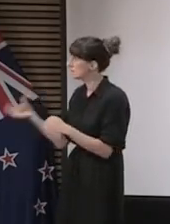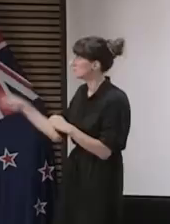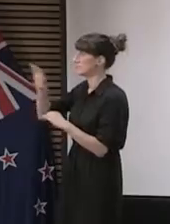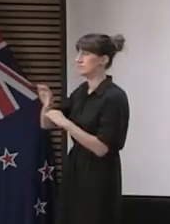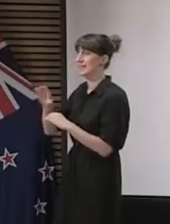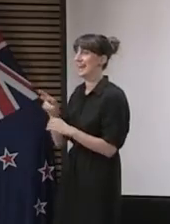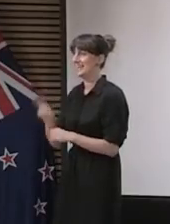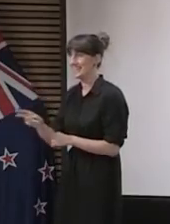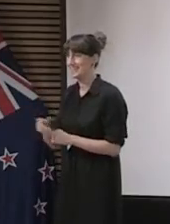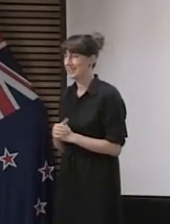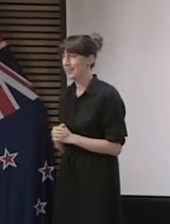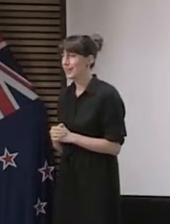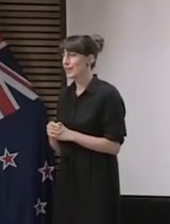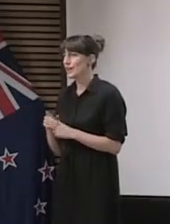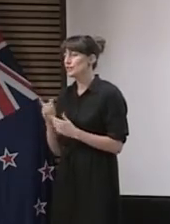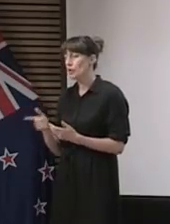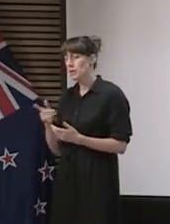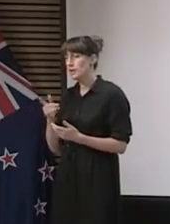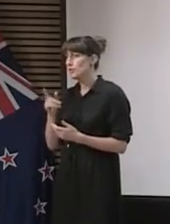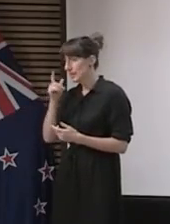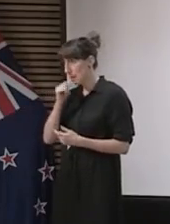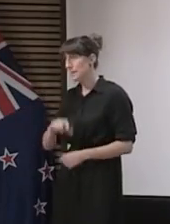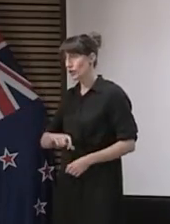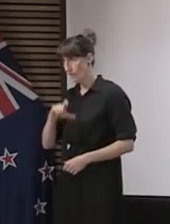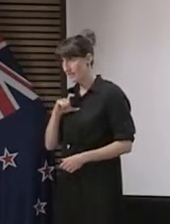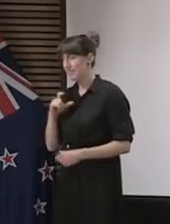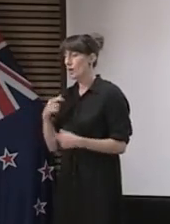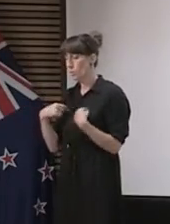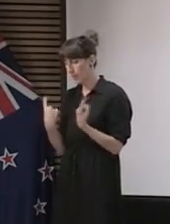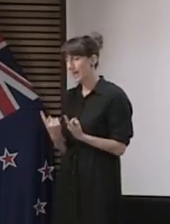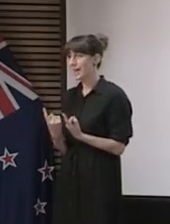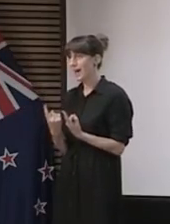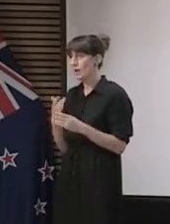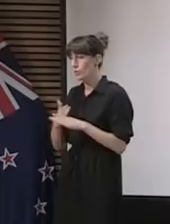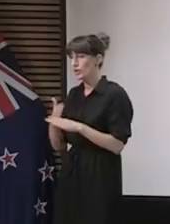We will -you can rest assured that we are already working actively on not just what we might